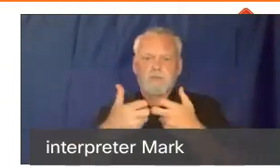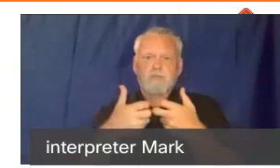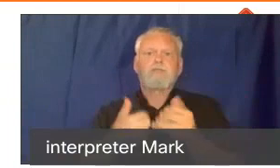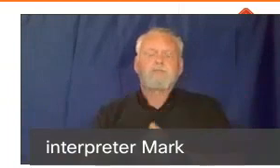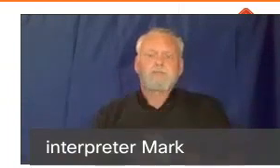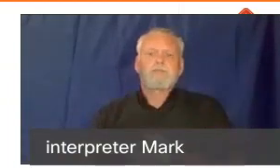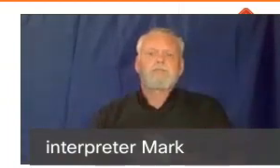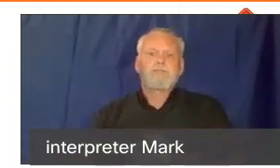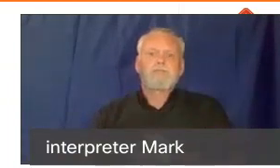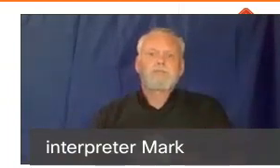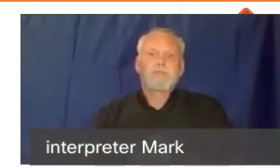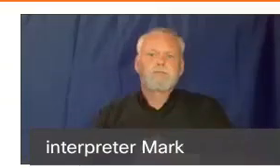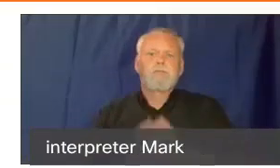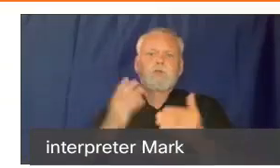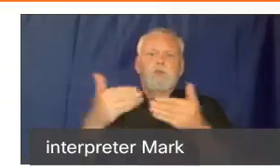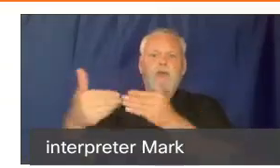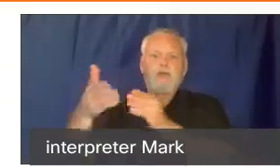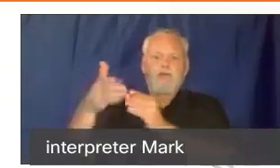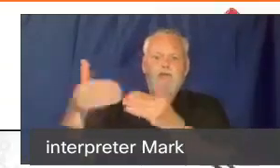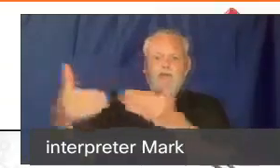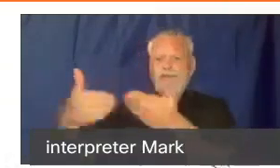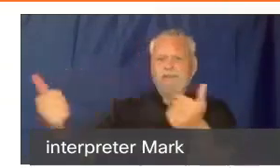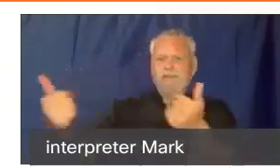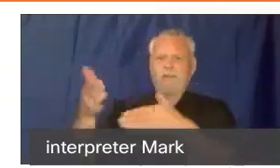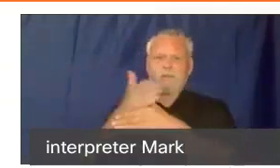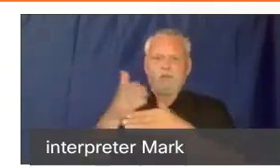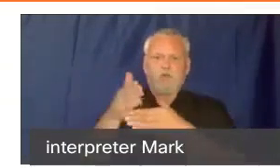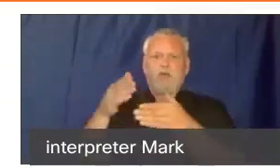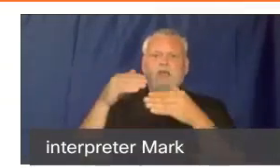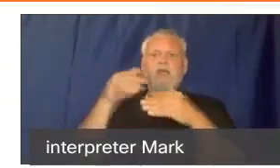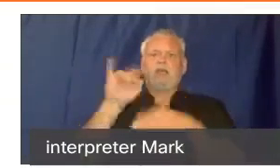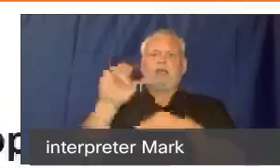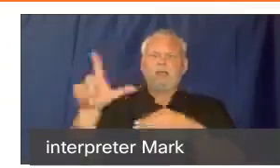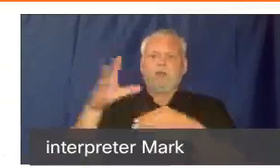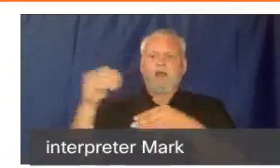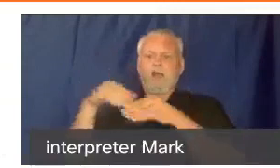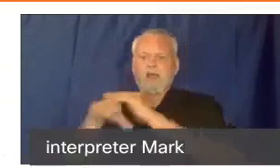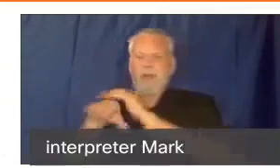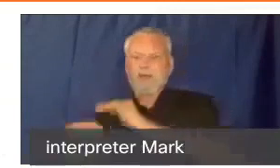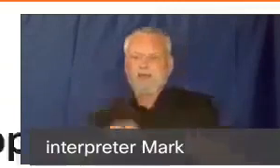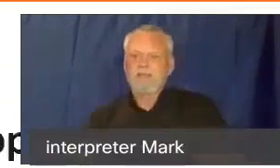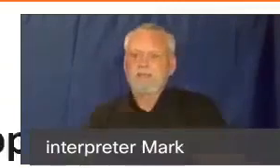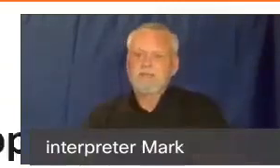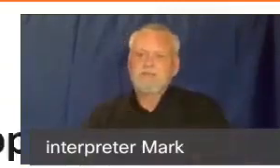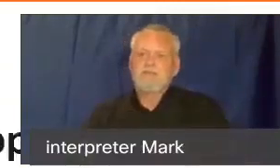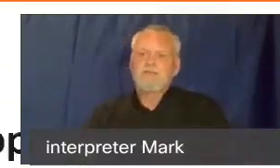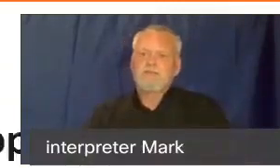So, we have like, separation between the 2 and axis. So, you can just show it. Yeah.